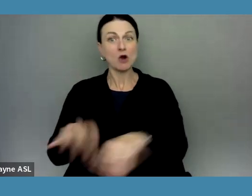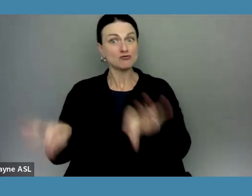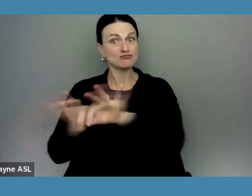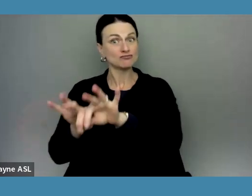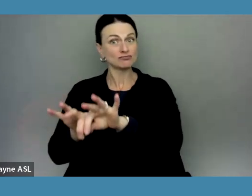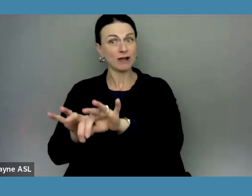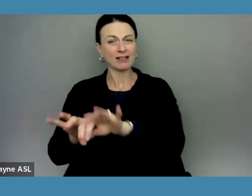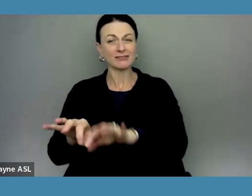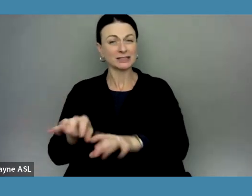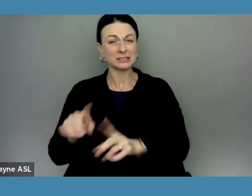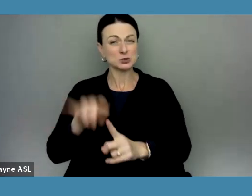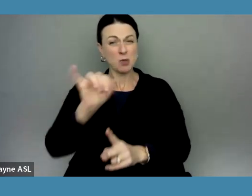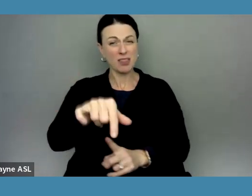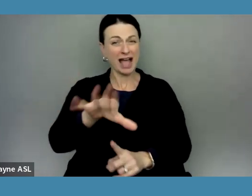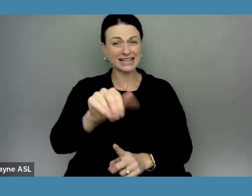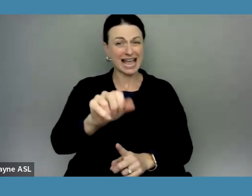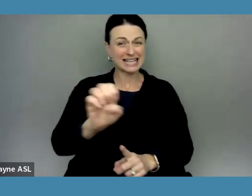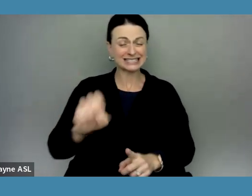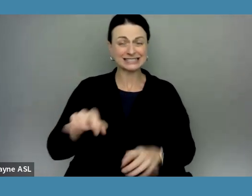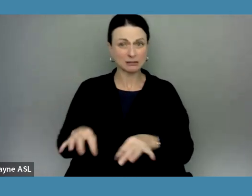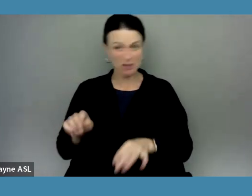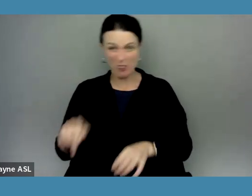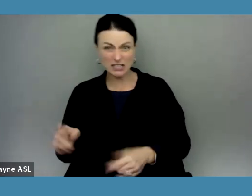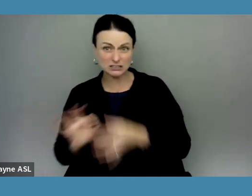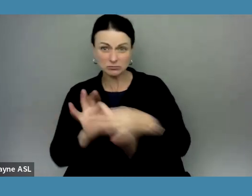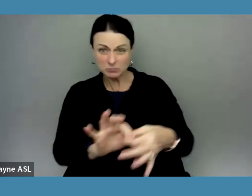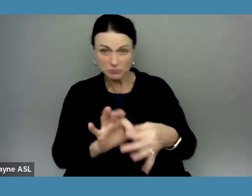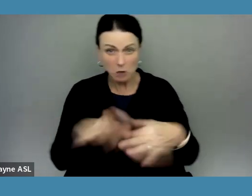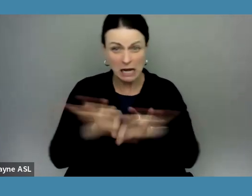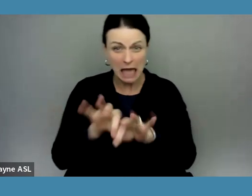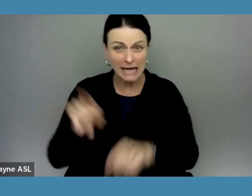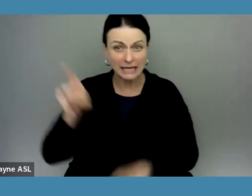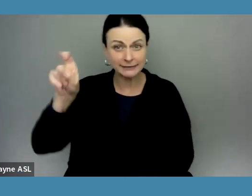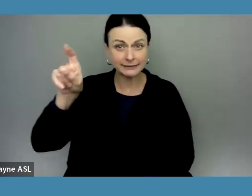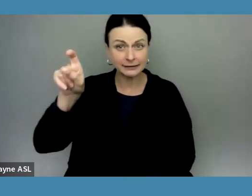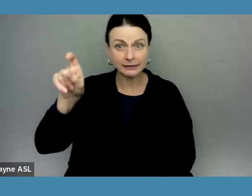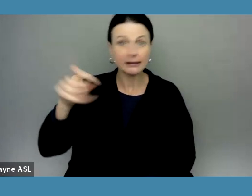So if you asked a line of questions of a witness